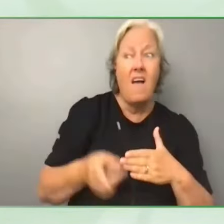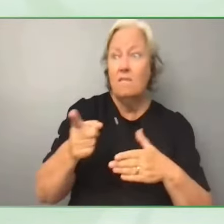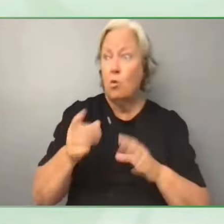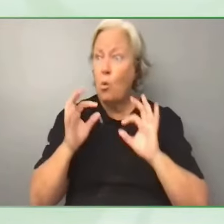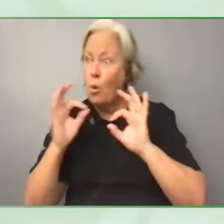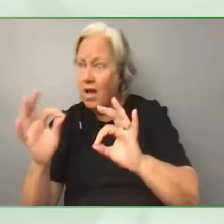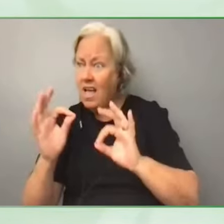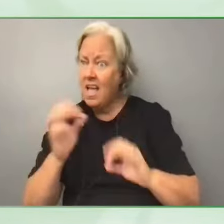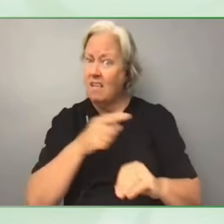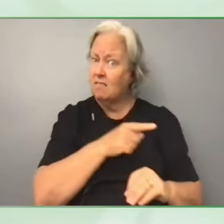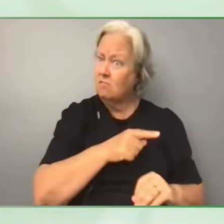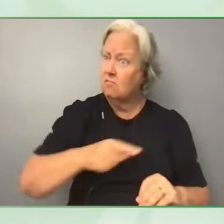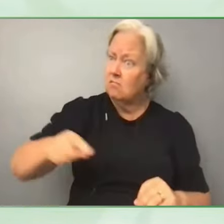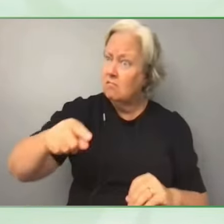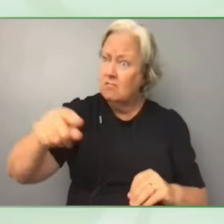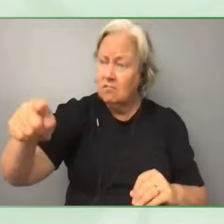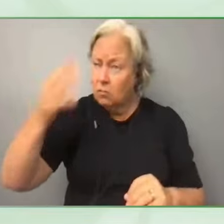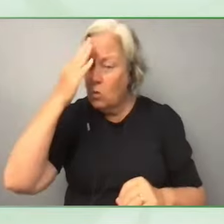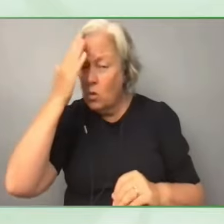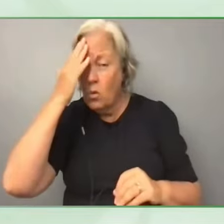But what do we do?